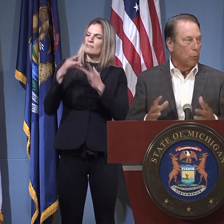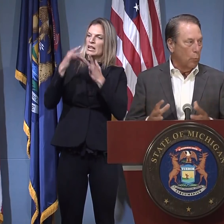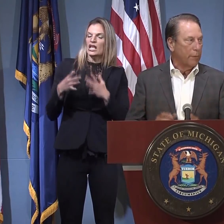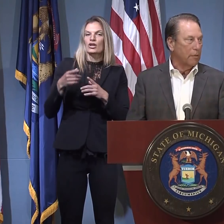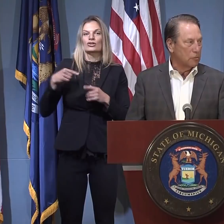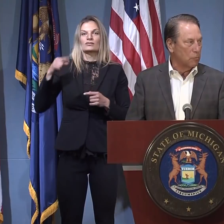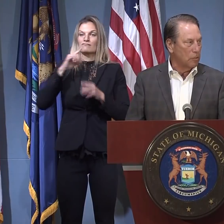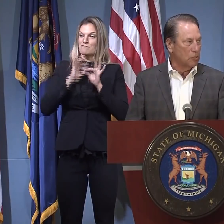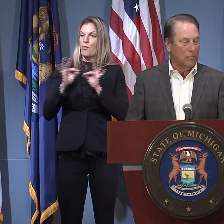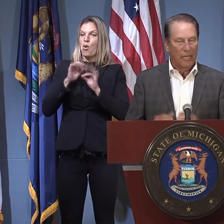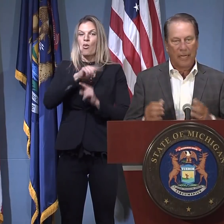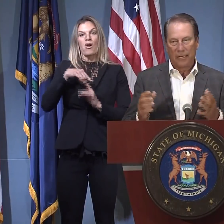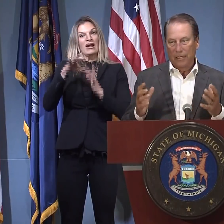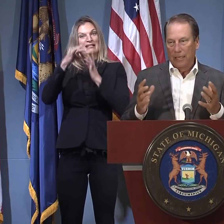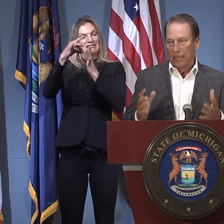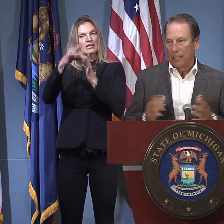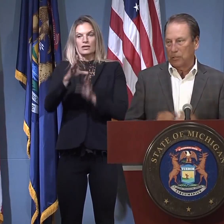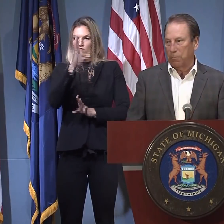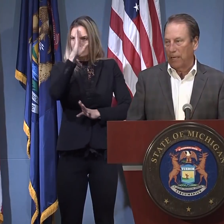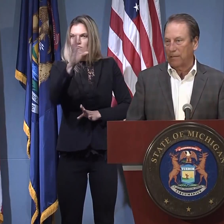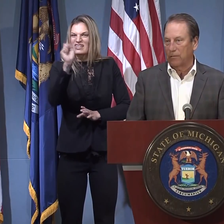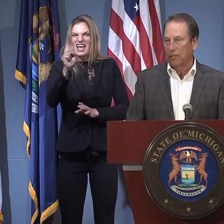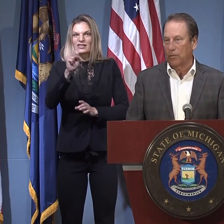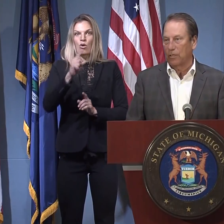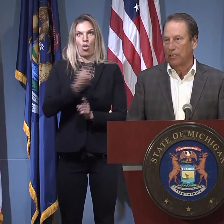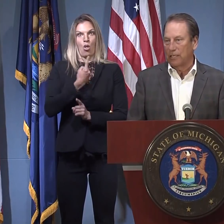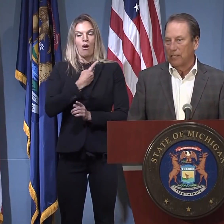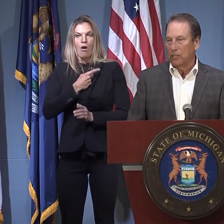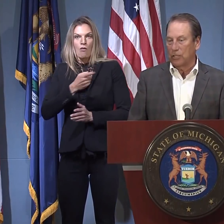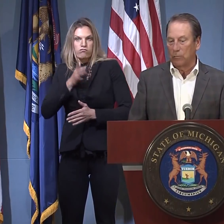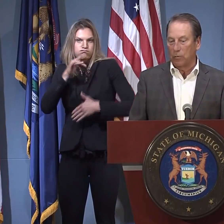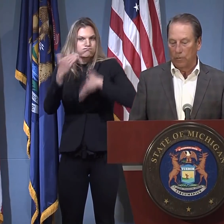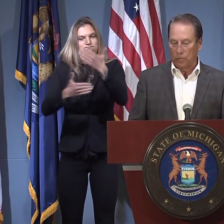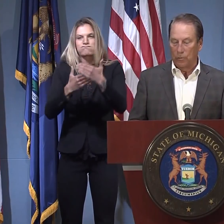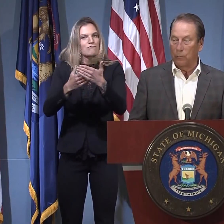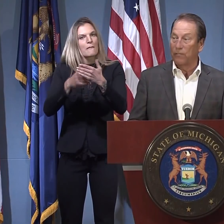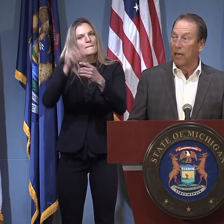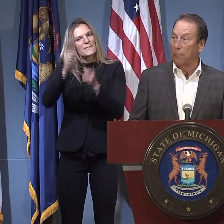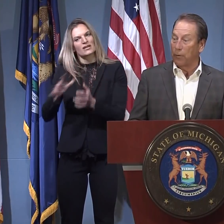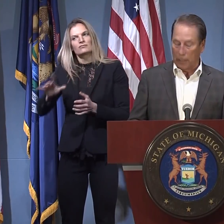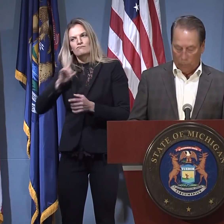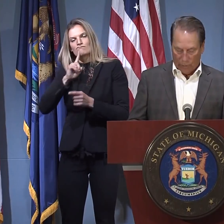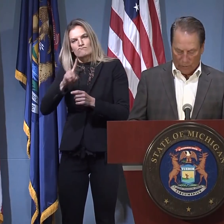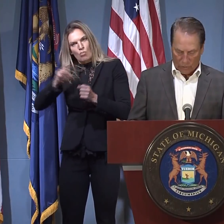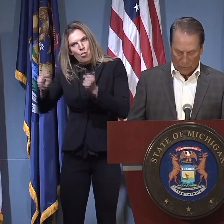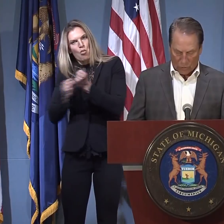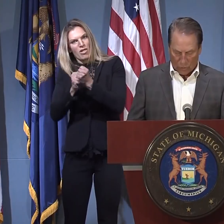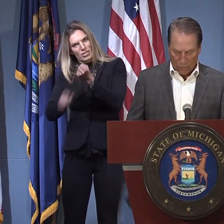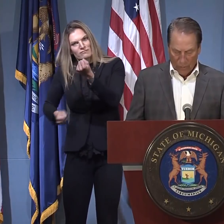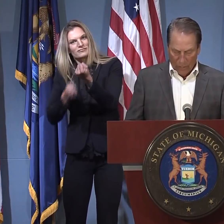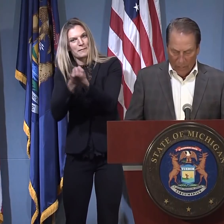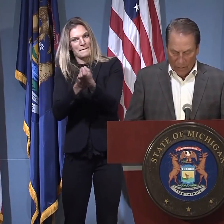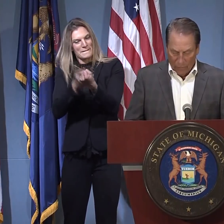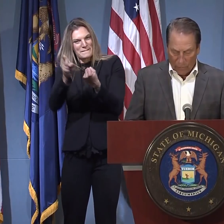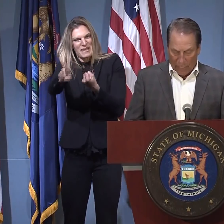YOU DO THE RIGHT THING, I THINK, AS LEADERS, WE HAVE TO BRING PEOPLE WITH US. WE JUST CAN'T EXPECT THAT THEY ARE GOING TO SEE WHAT WE'RE